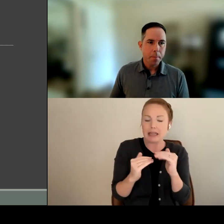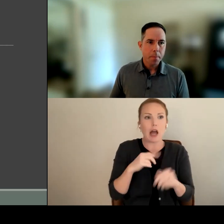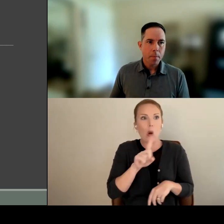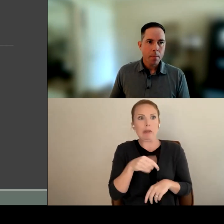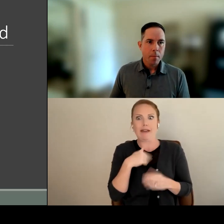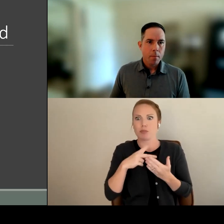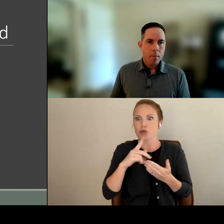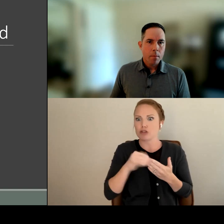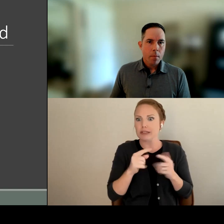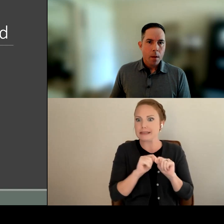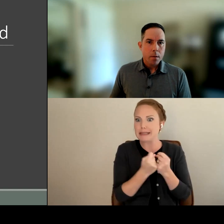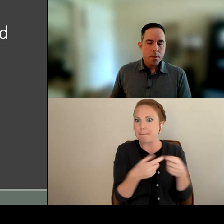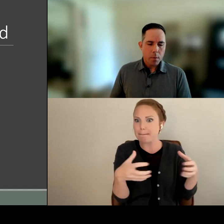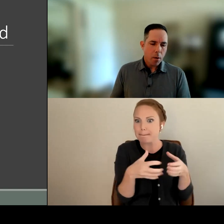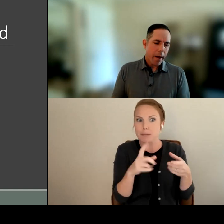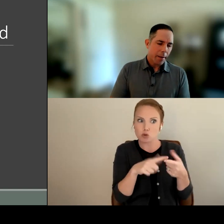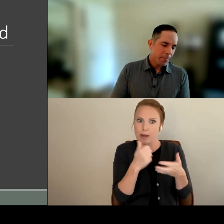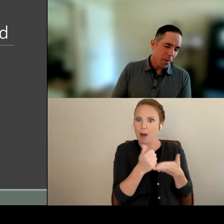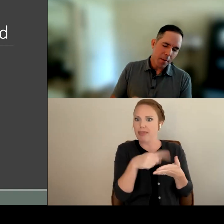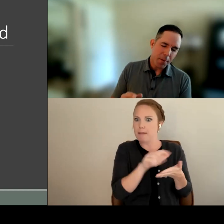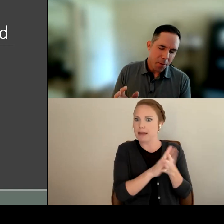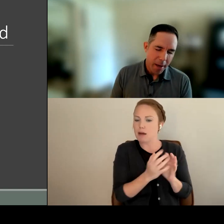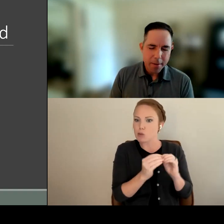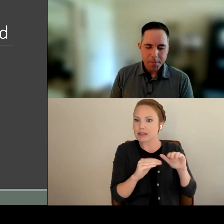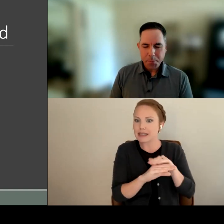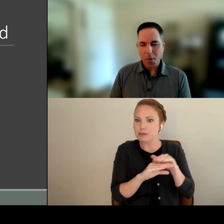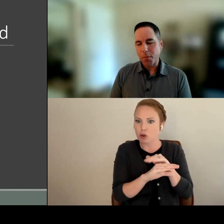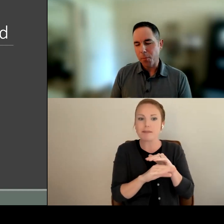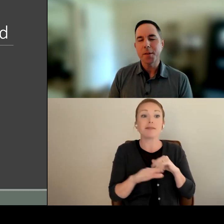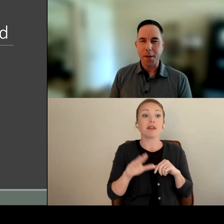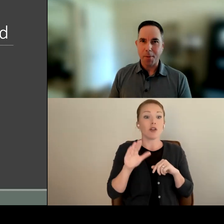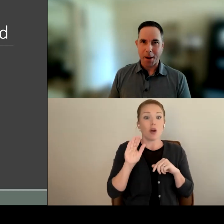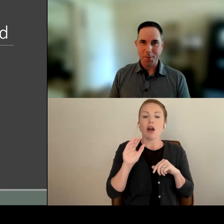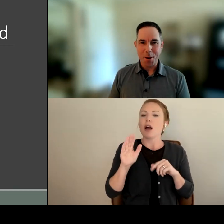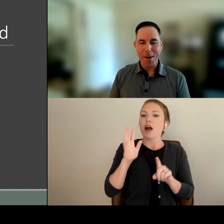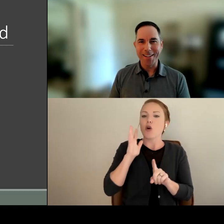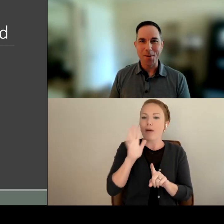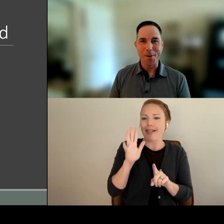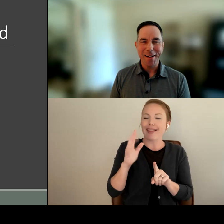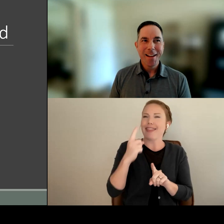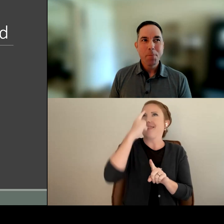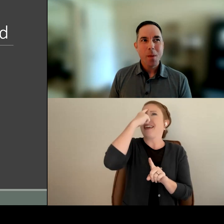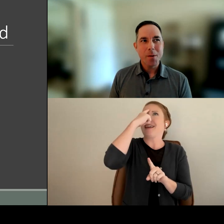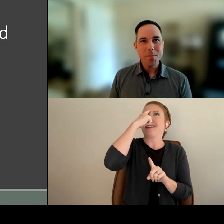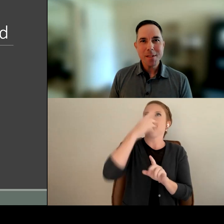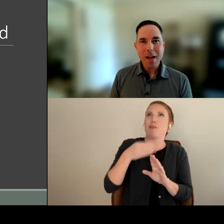So, we will go back if you can, or if you want to think back to pre-pandemic, there was a